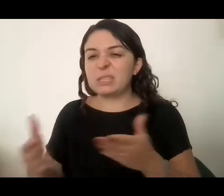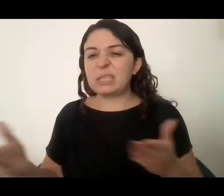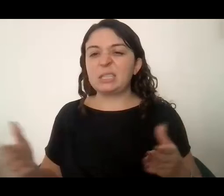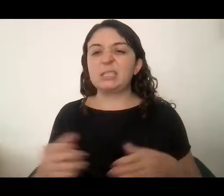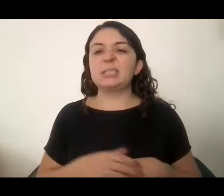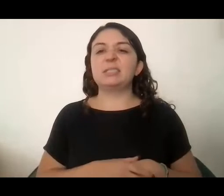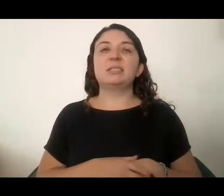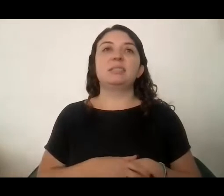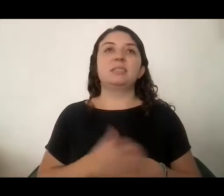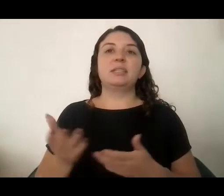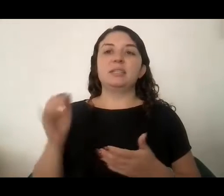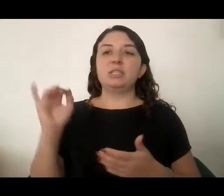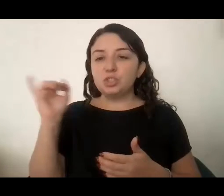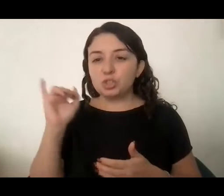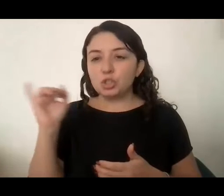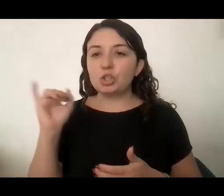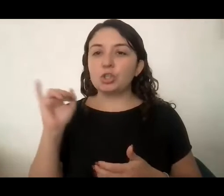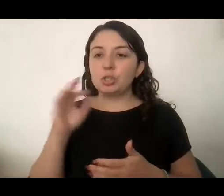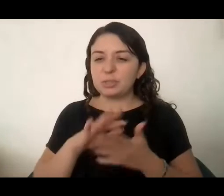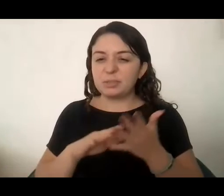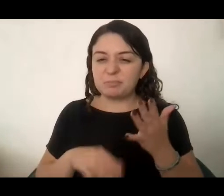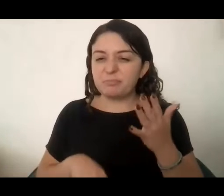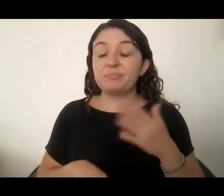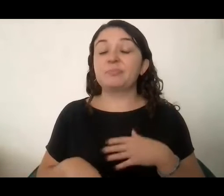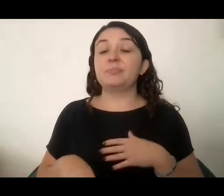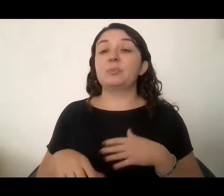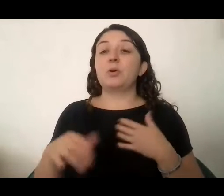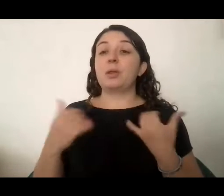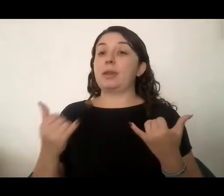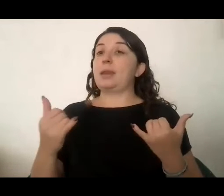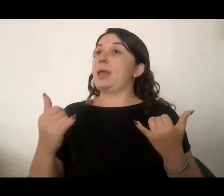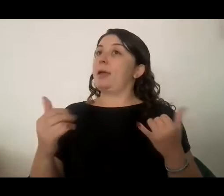getting insurance and such. So she's finally ready to start marketing her